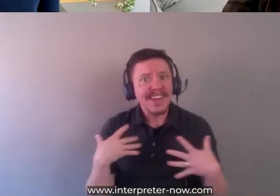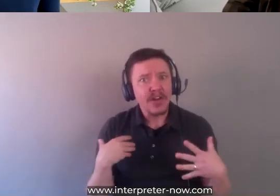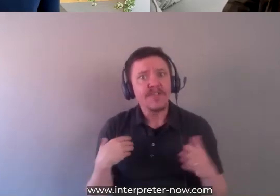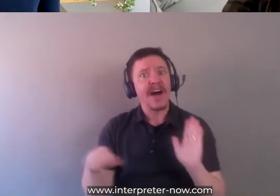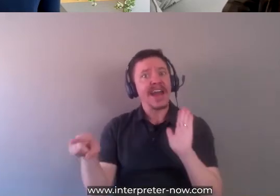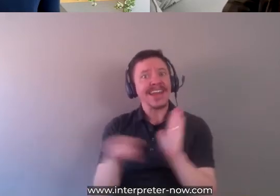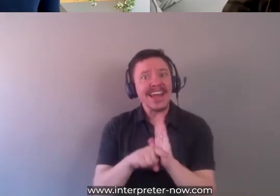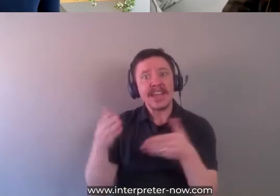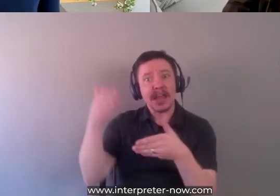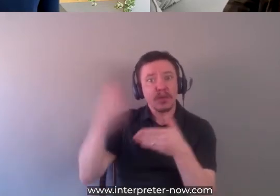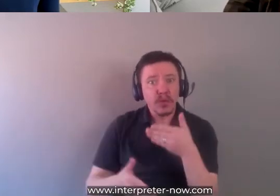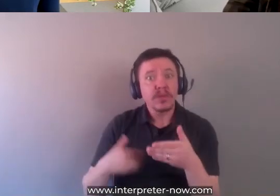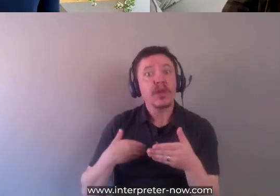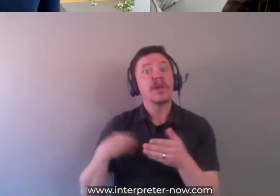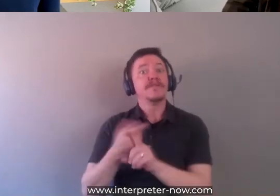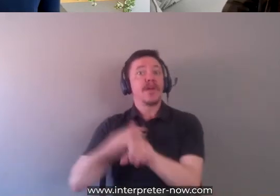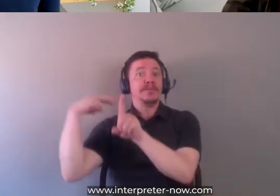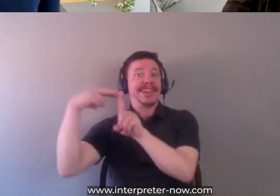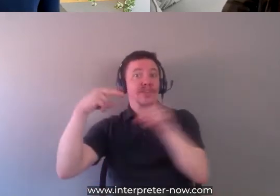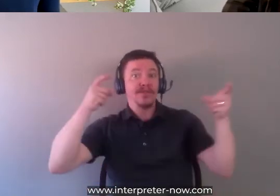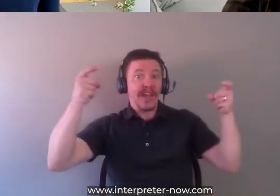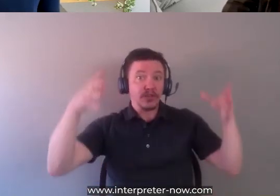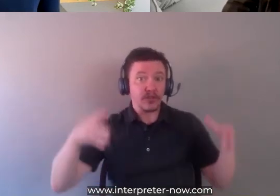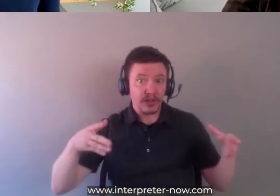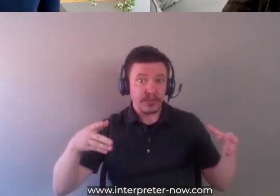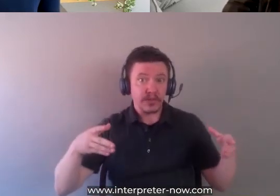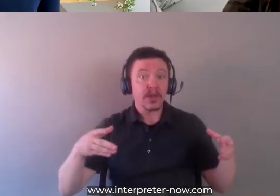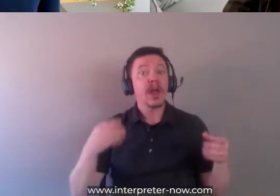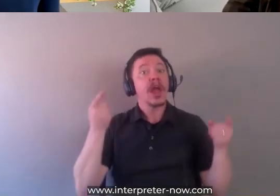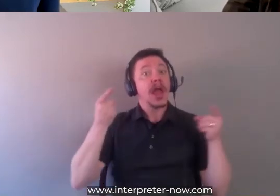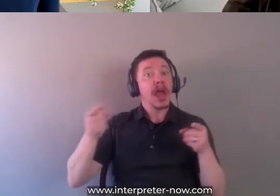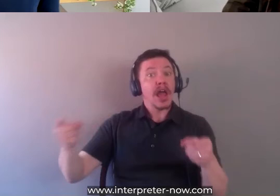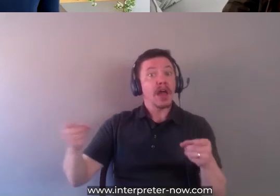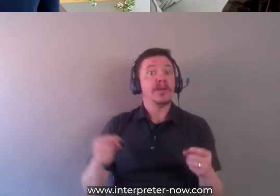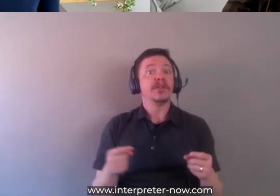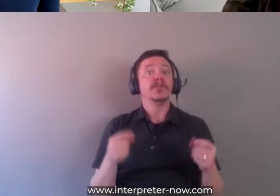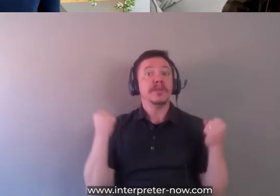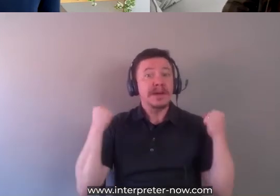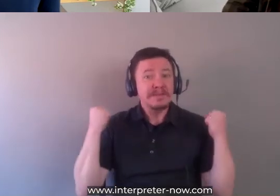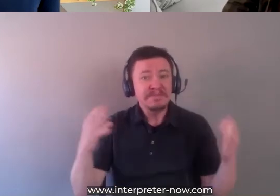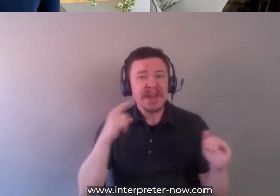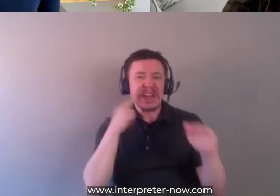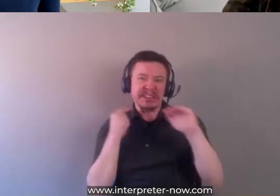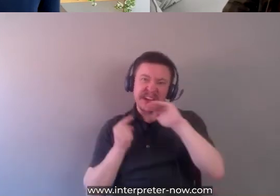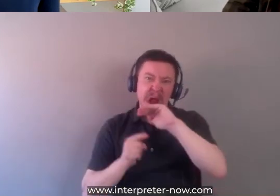of a surveillance regime, in which huge amounts of often deeply intrusive personal data—down